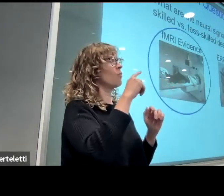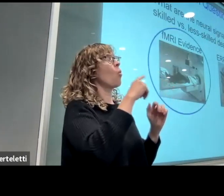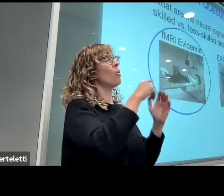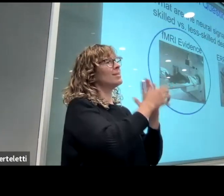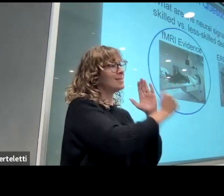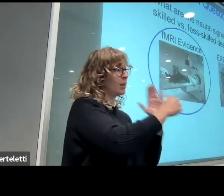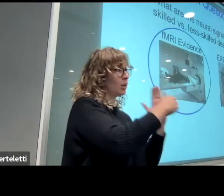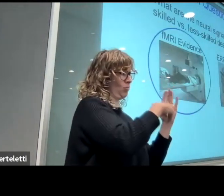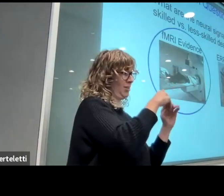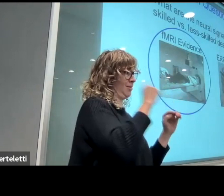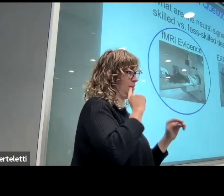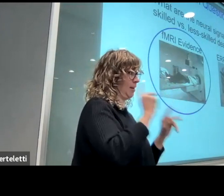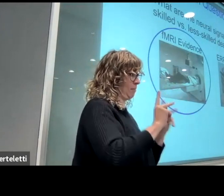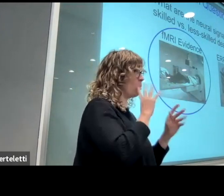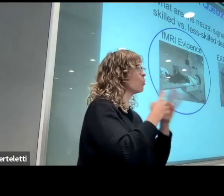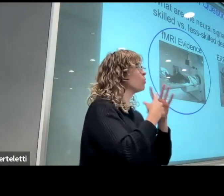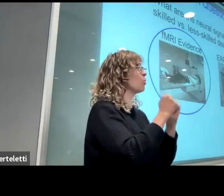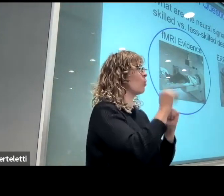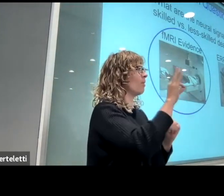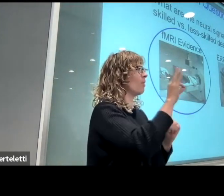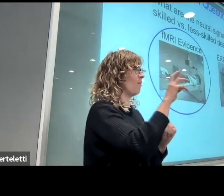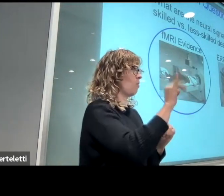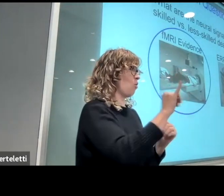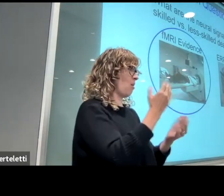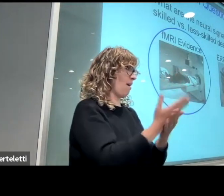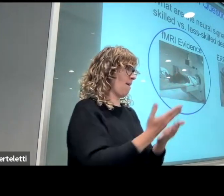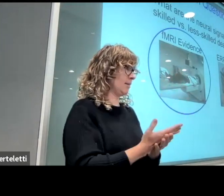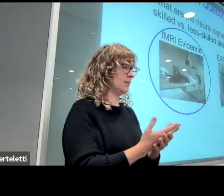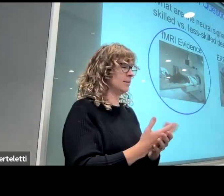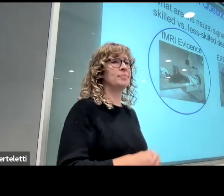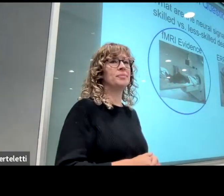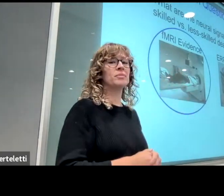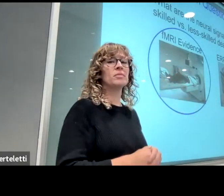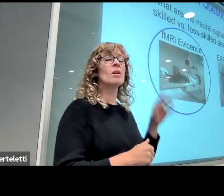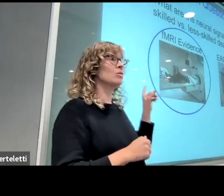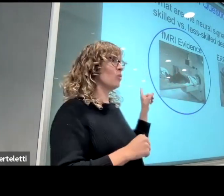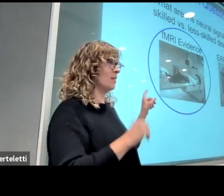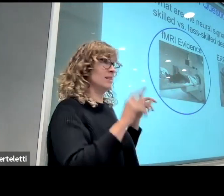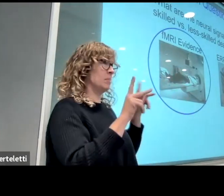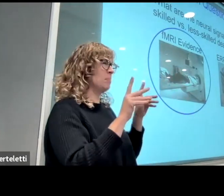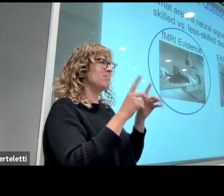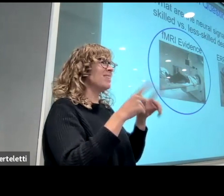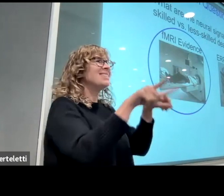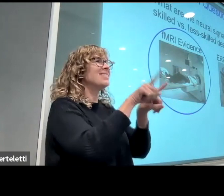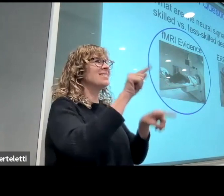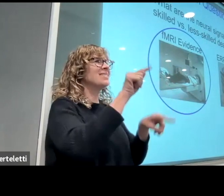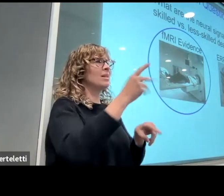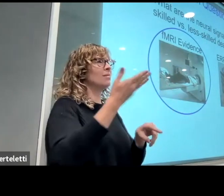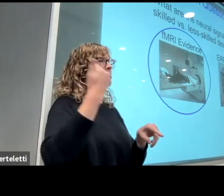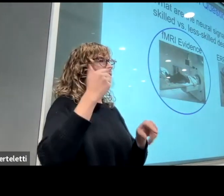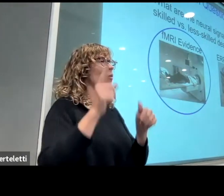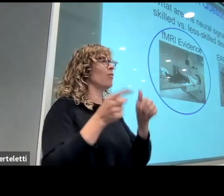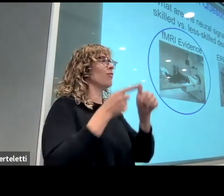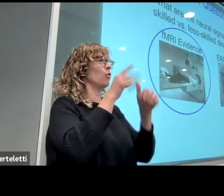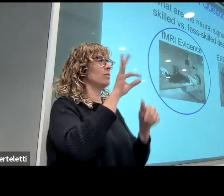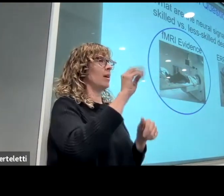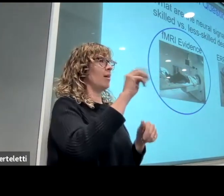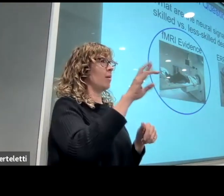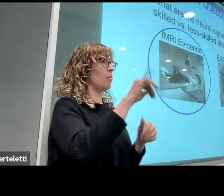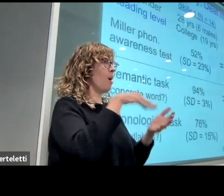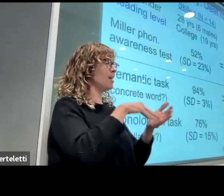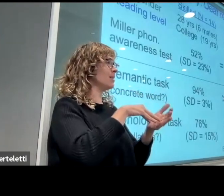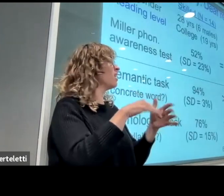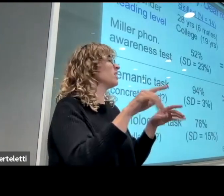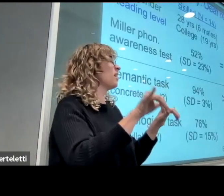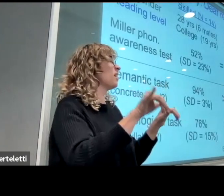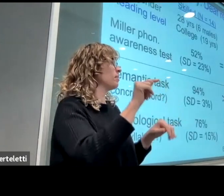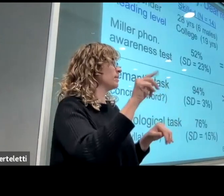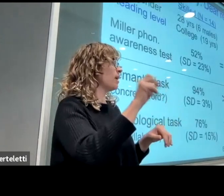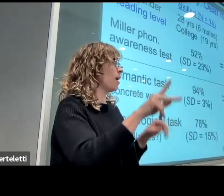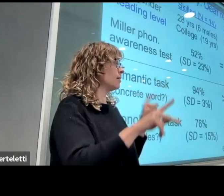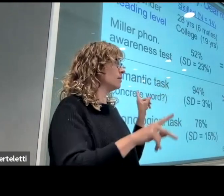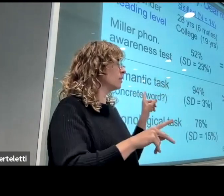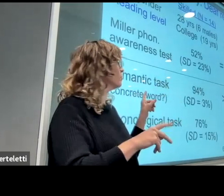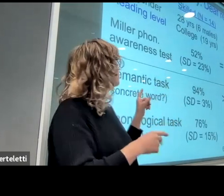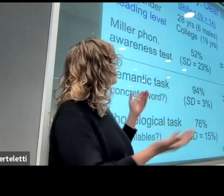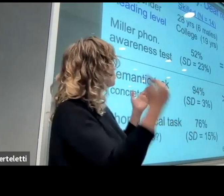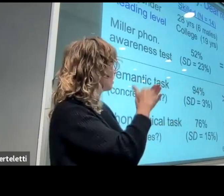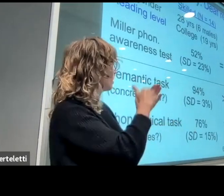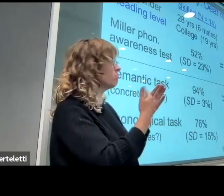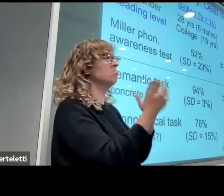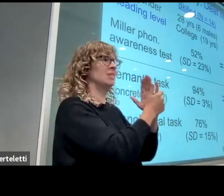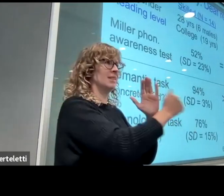um. So here we have our skilled readers, which the data you've already seen, and now our less skilled readers. Um that are matched for age, but not for reading ability. Um! They had similar phonological abilities. Um,